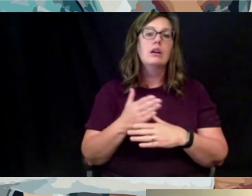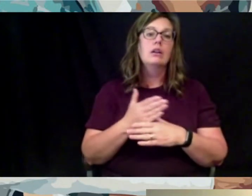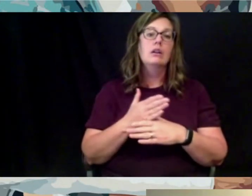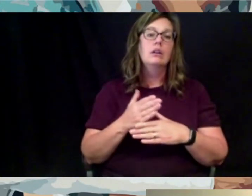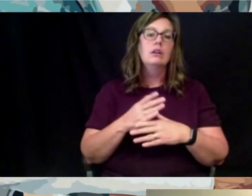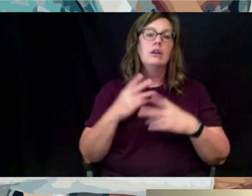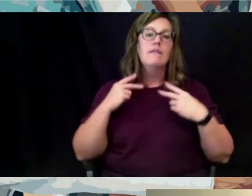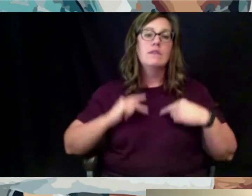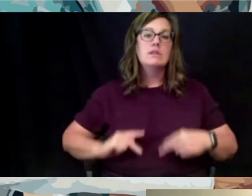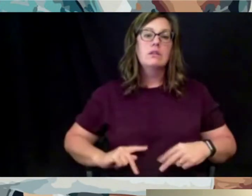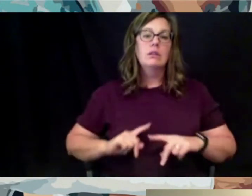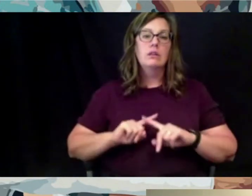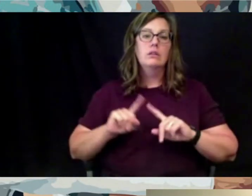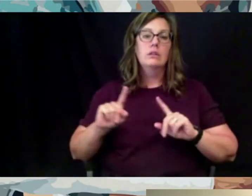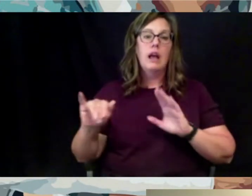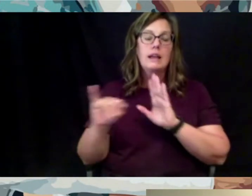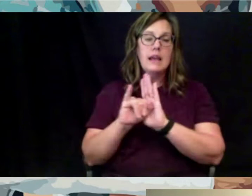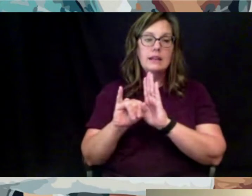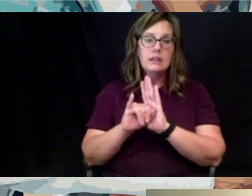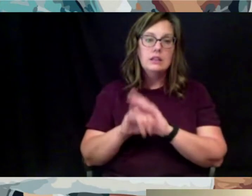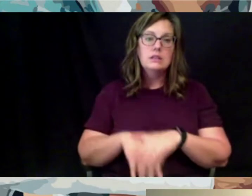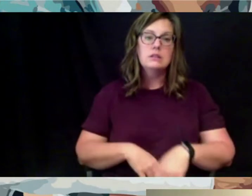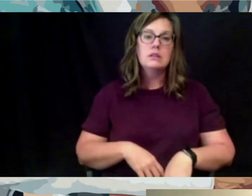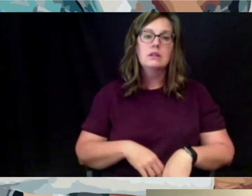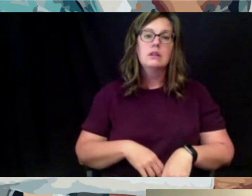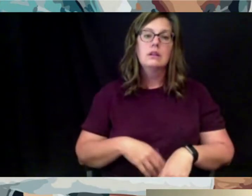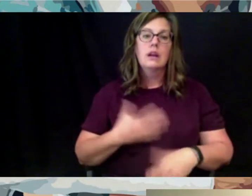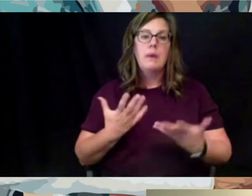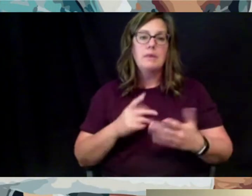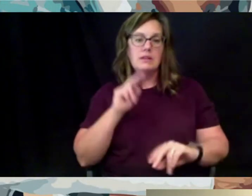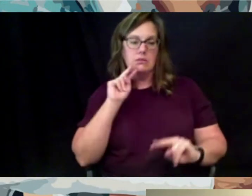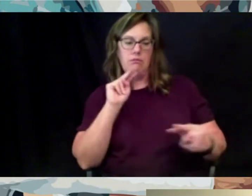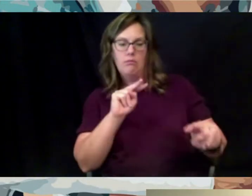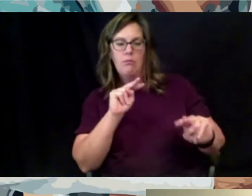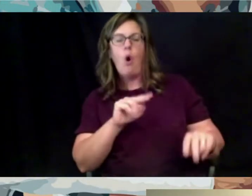other other people in society may look at them and say hey i know a muslim who looks just like that